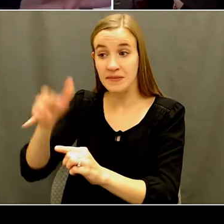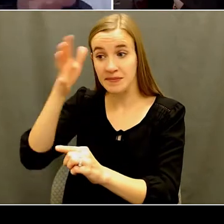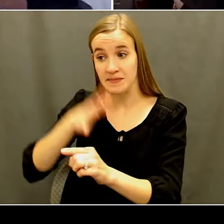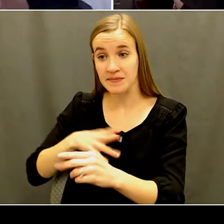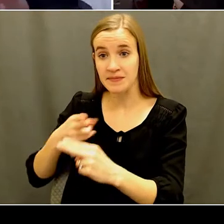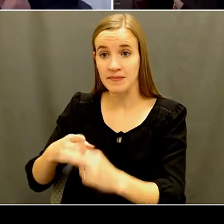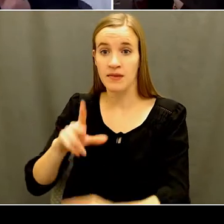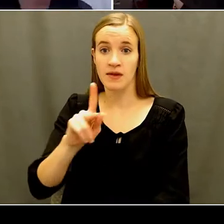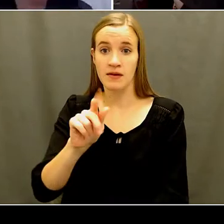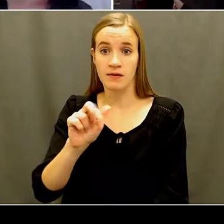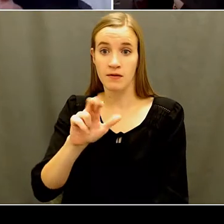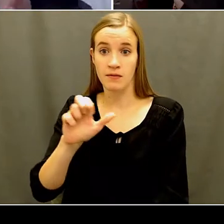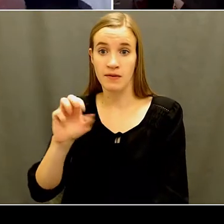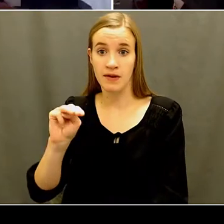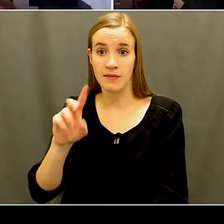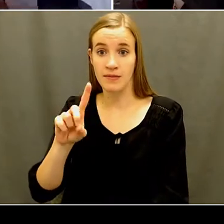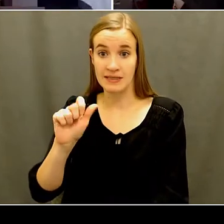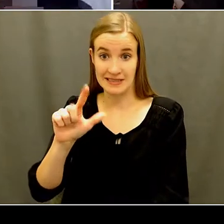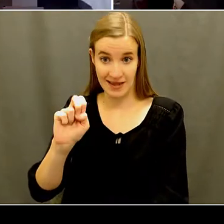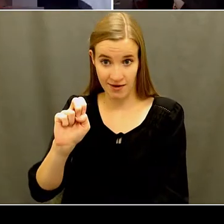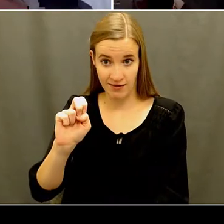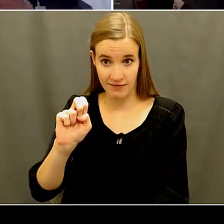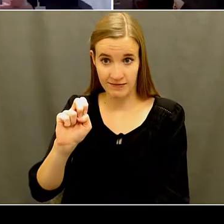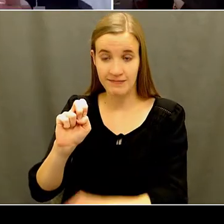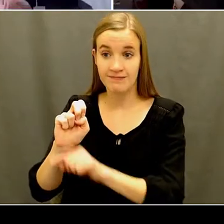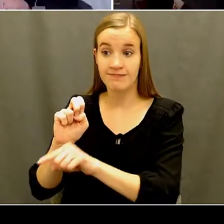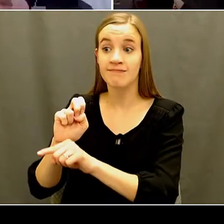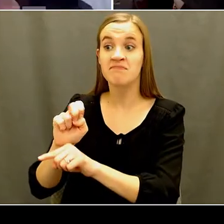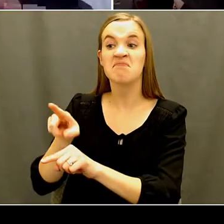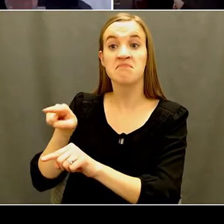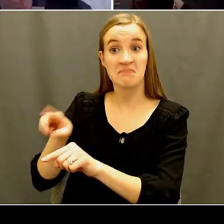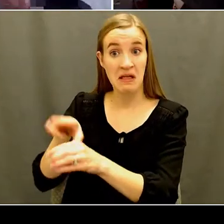in people for short periods of time to do work on disability. But ultimately